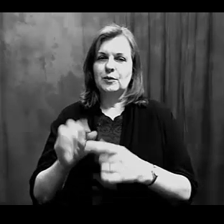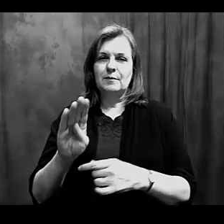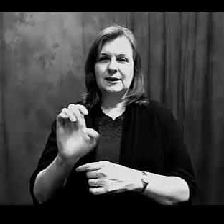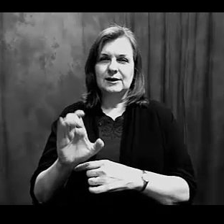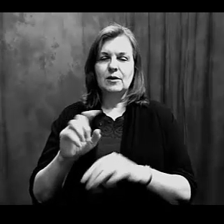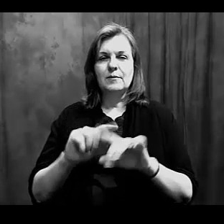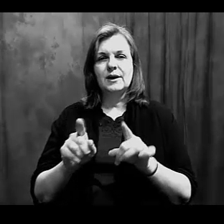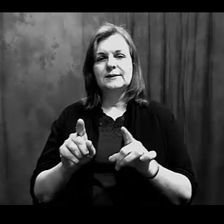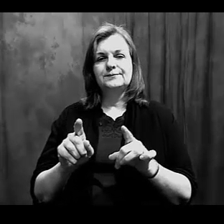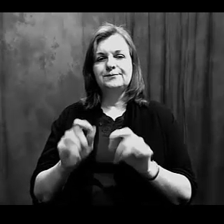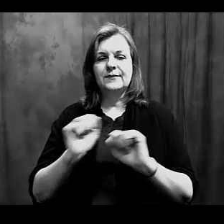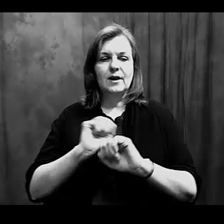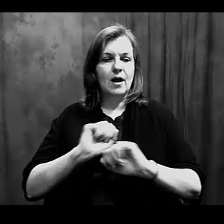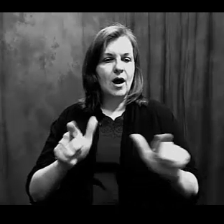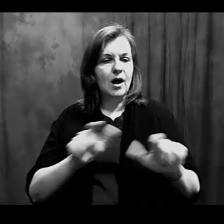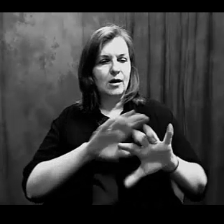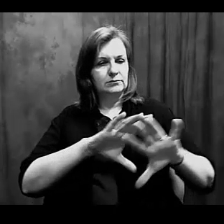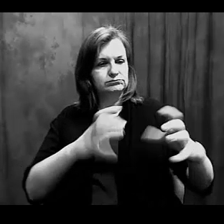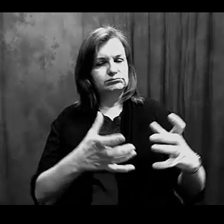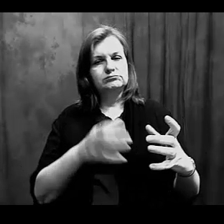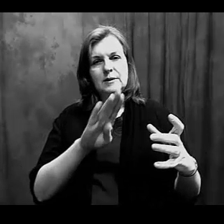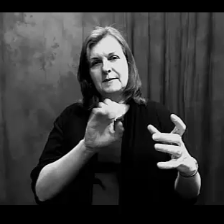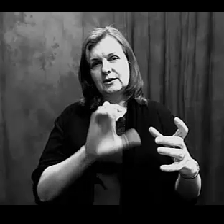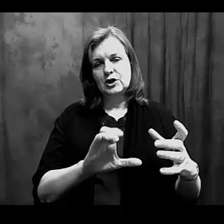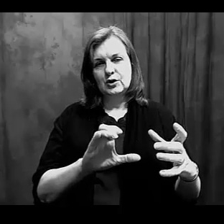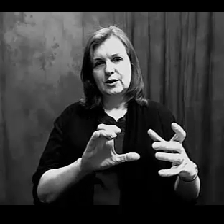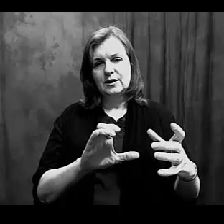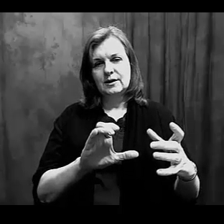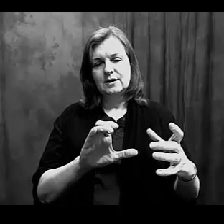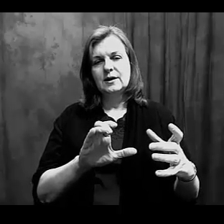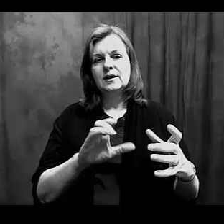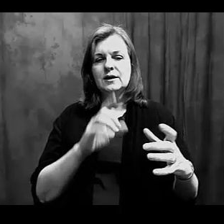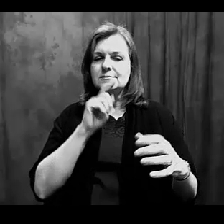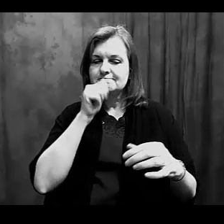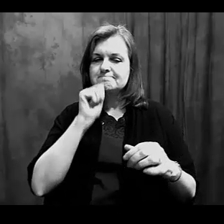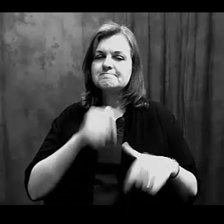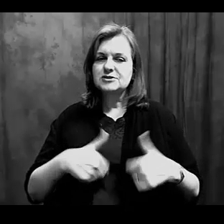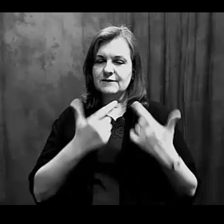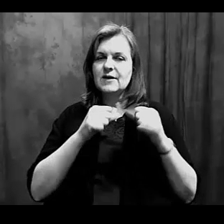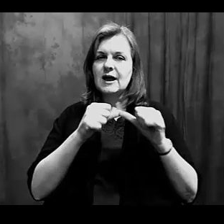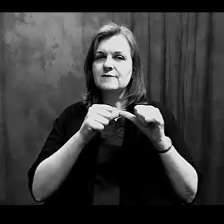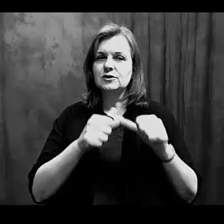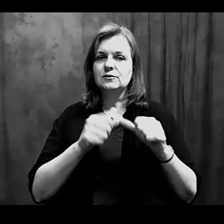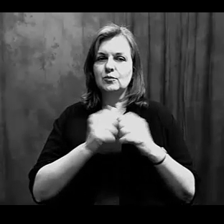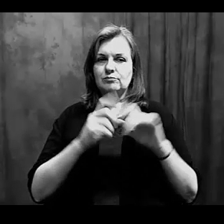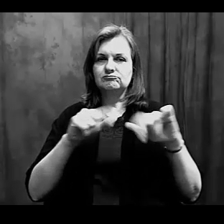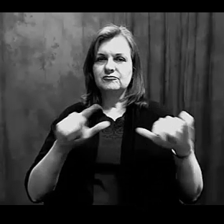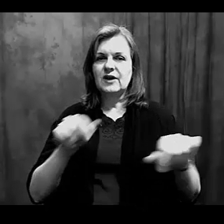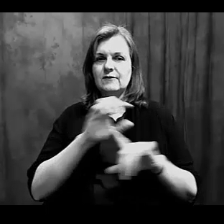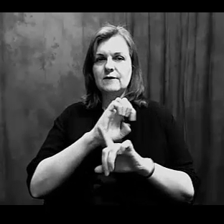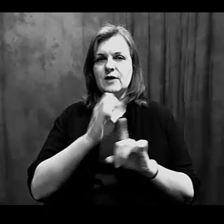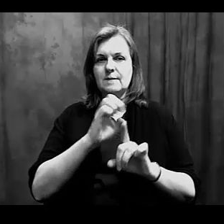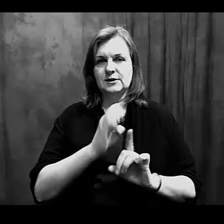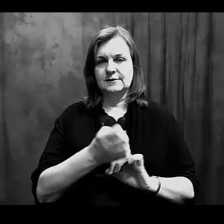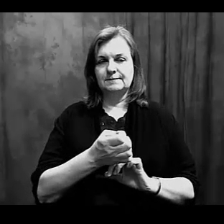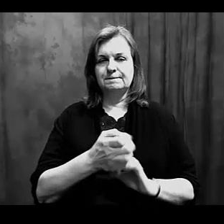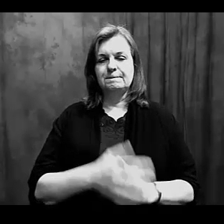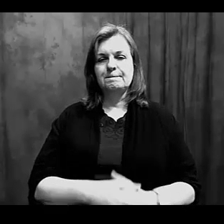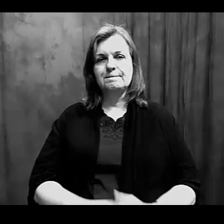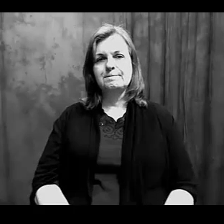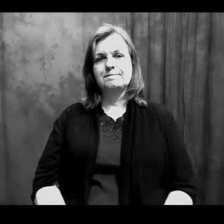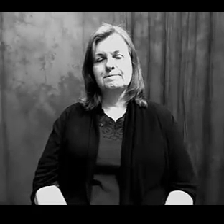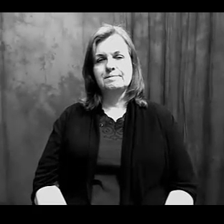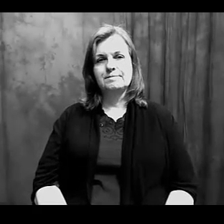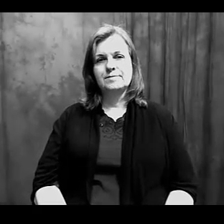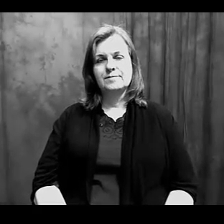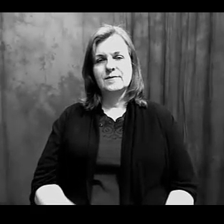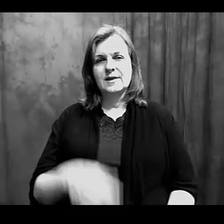still bacteria in a sense -- but we can look at all bacteria as really being high level survivors in environments